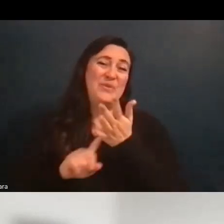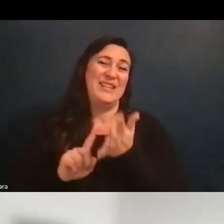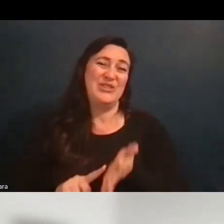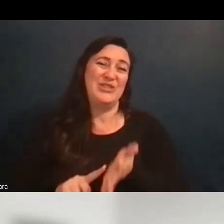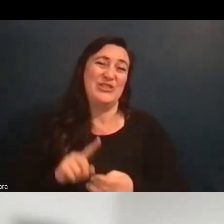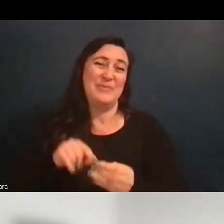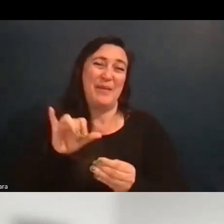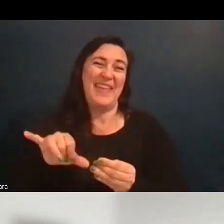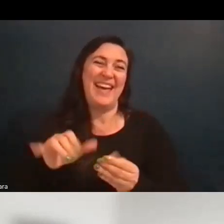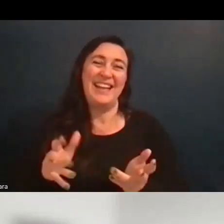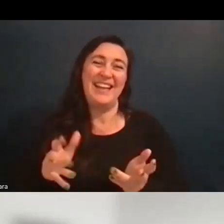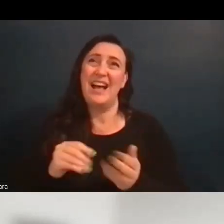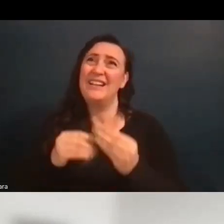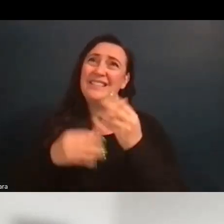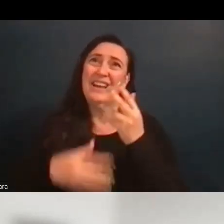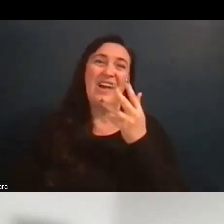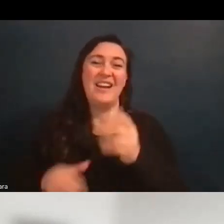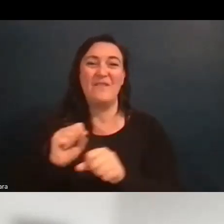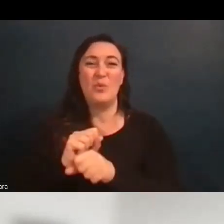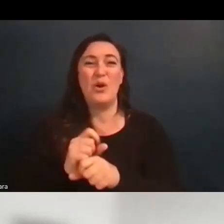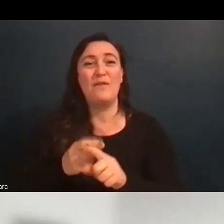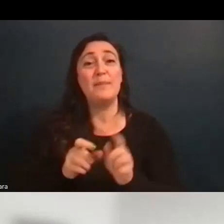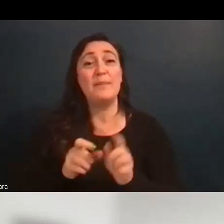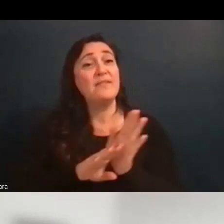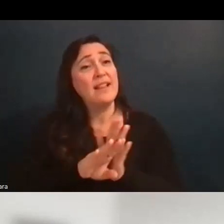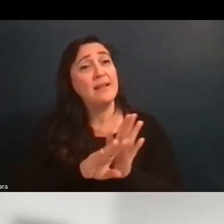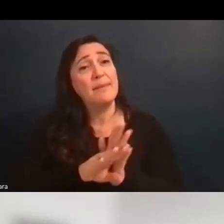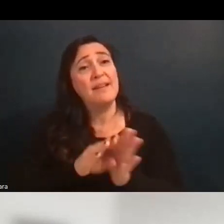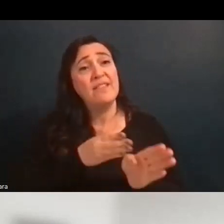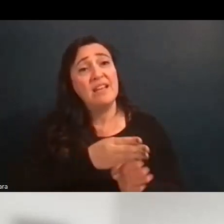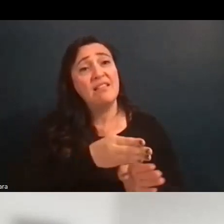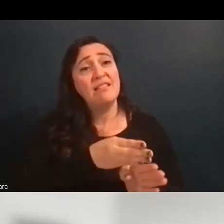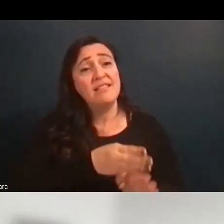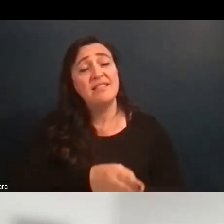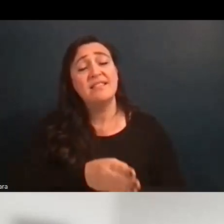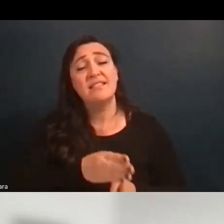of work from the development fields and rural sociology on